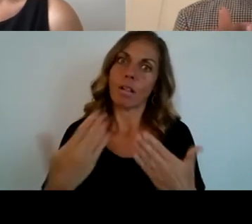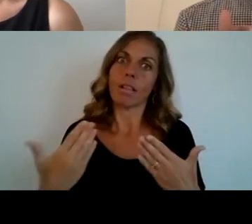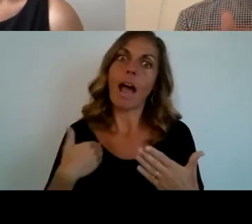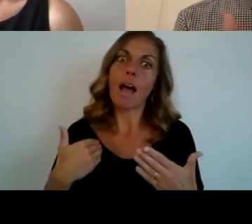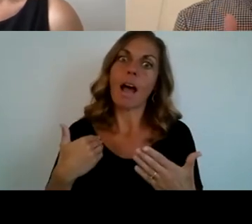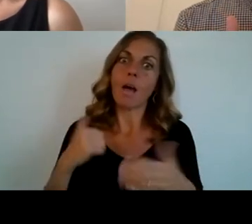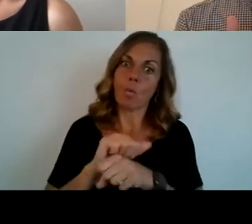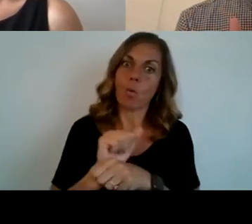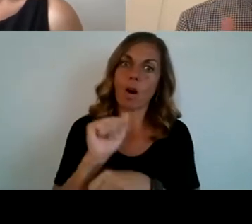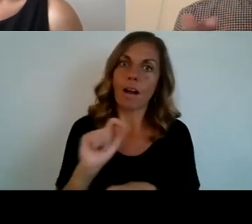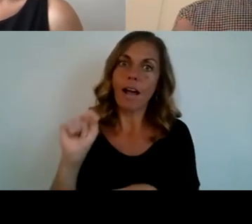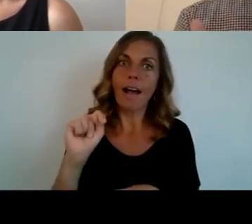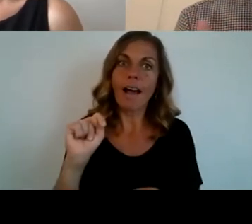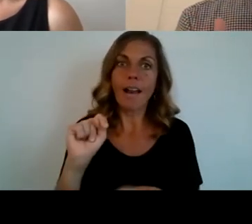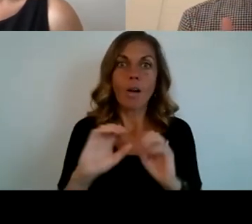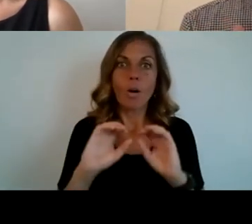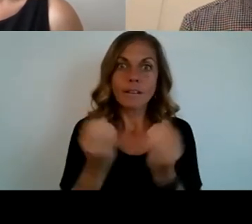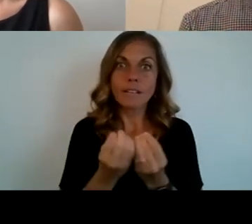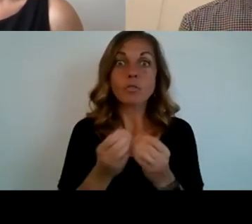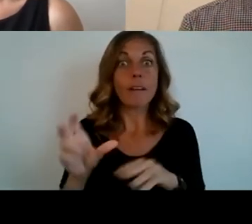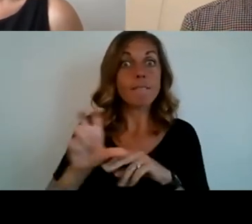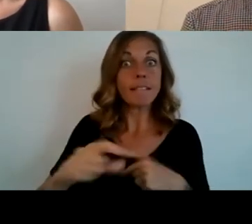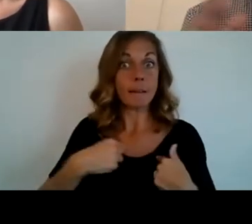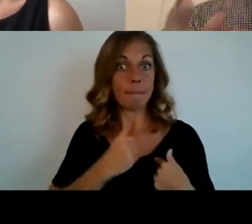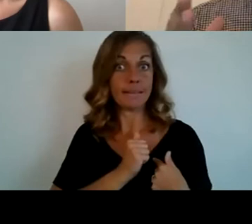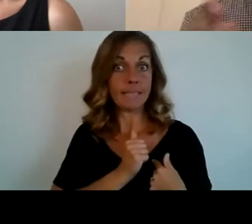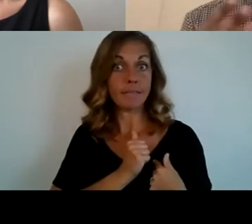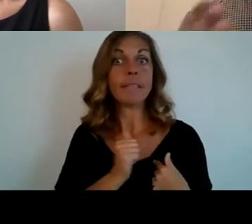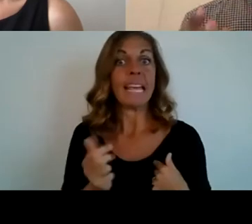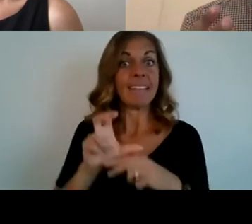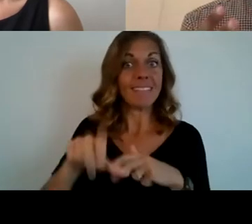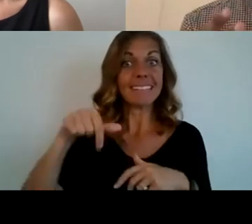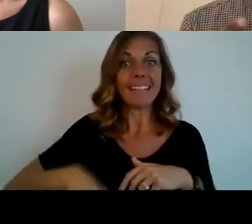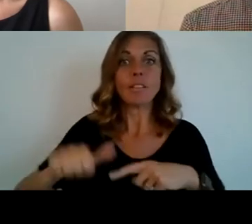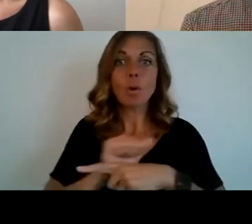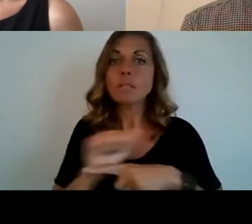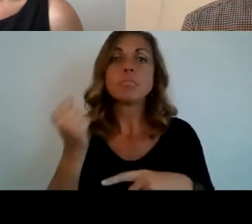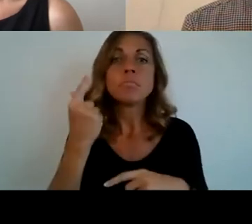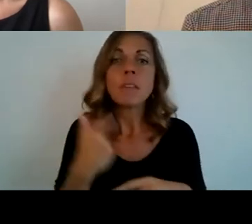in me personally. Has invested in this practice. And I didn't walk into a situation where I